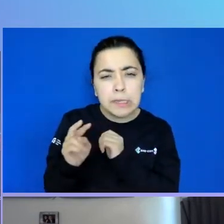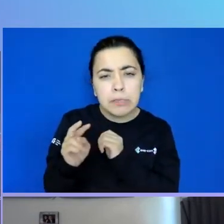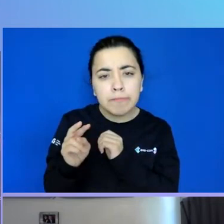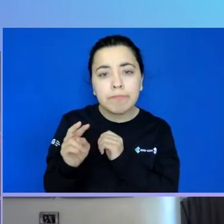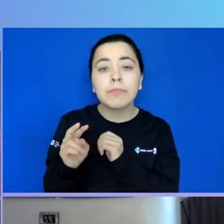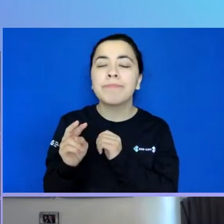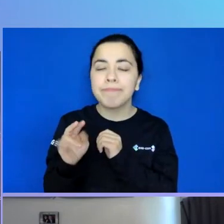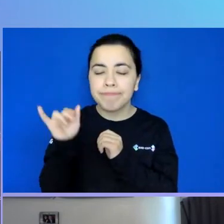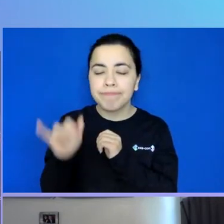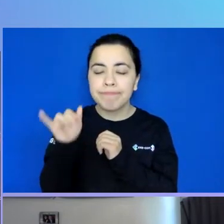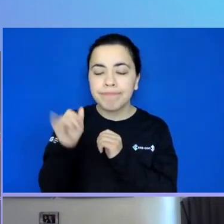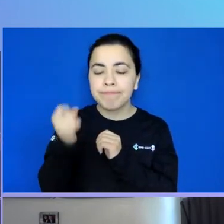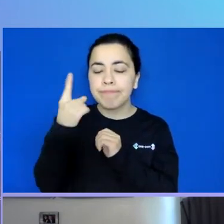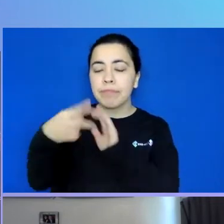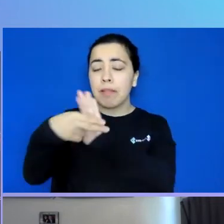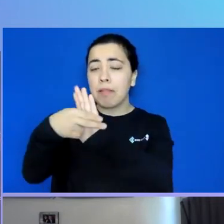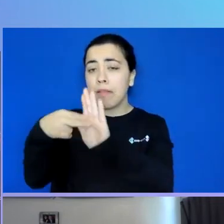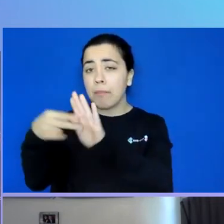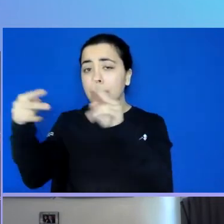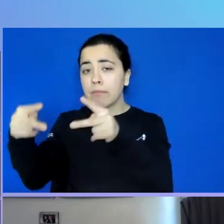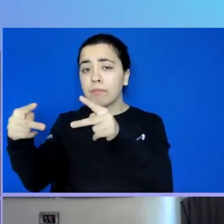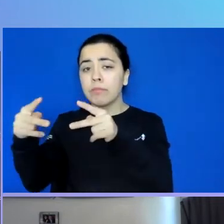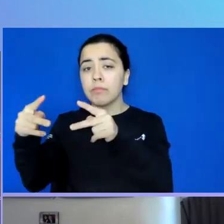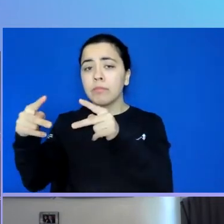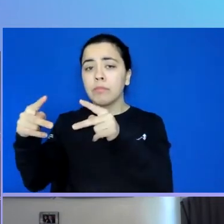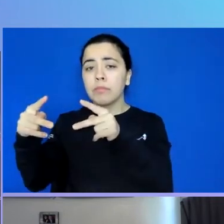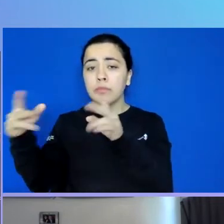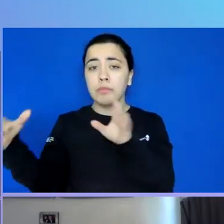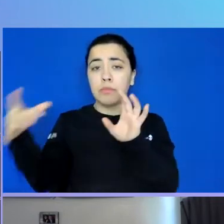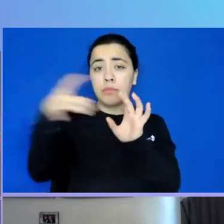I want to associate with this input type to. After I have